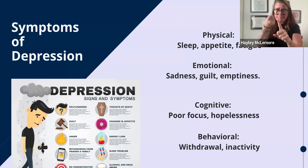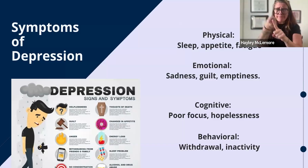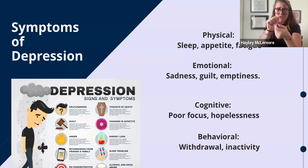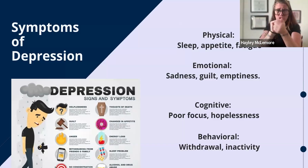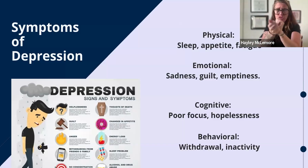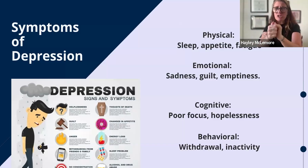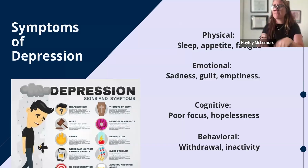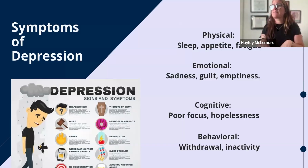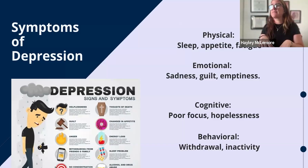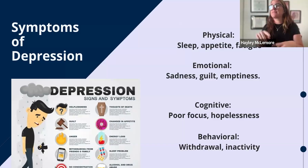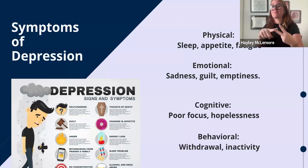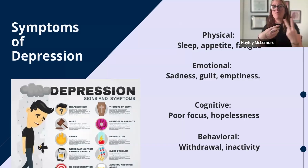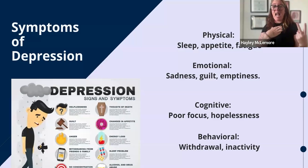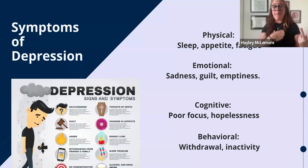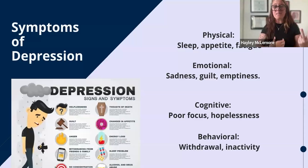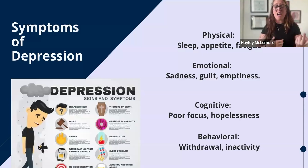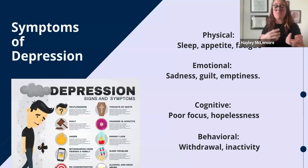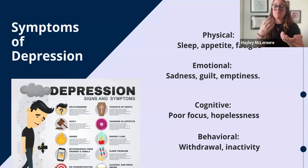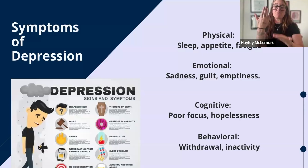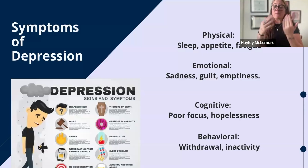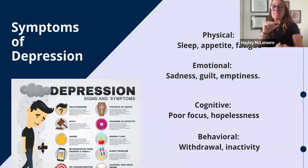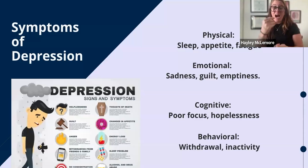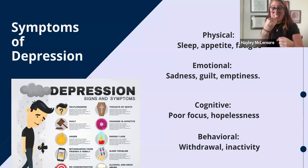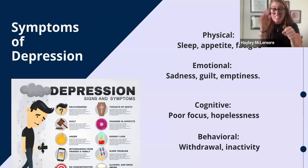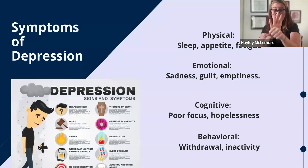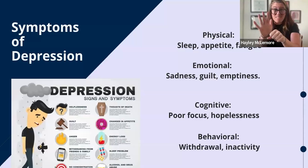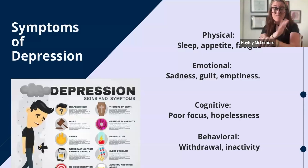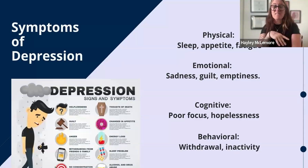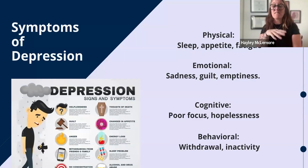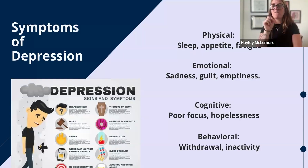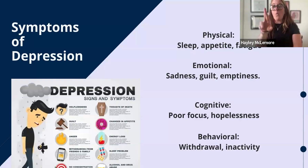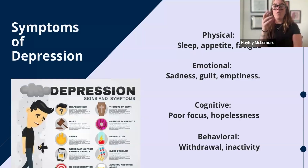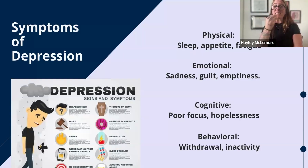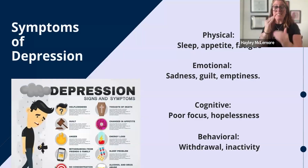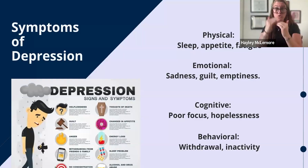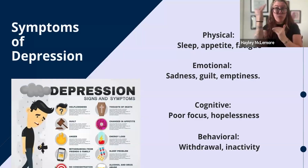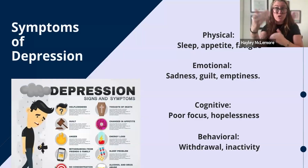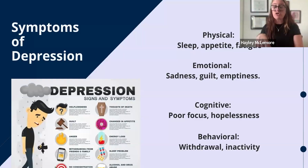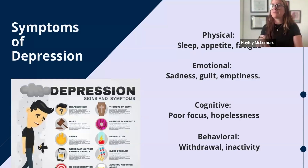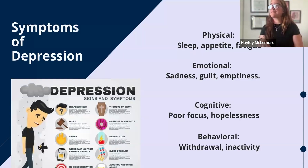There's physical symptoms, such as affecting your sleep, impacting your appetite. Maybe a person who is depressed